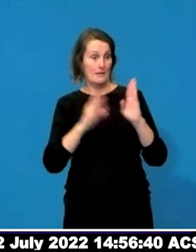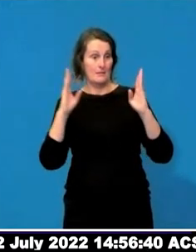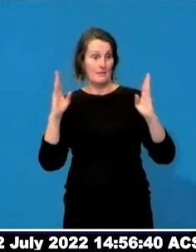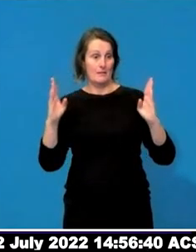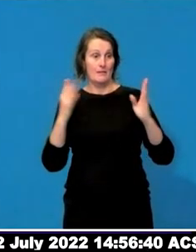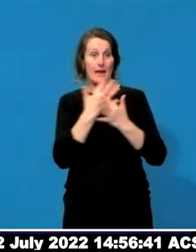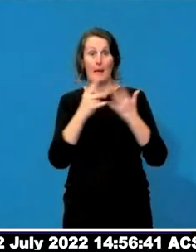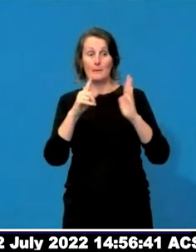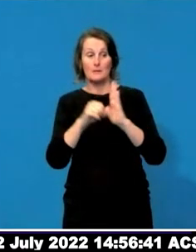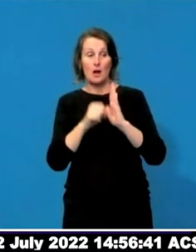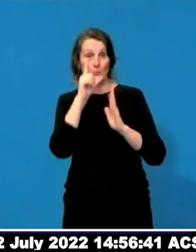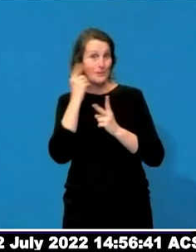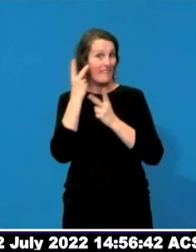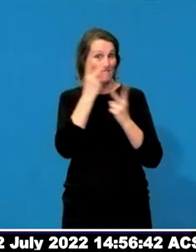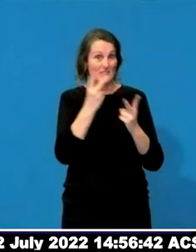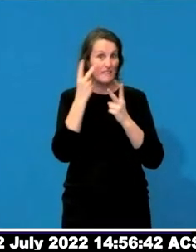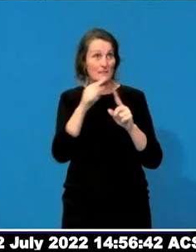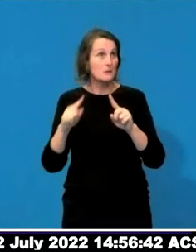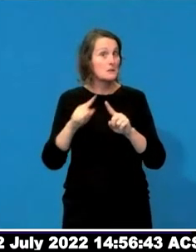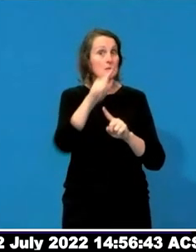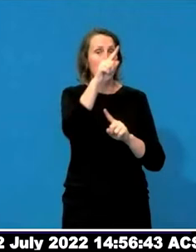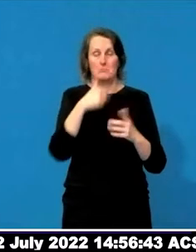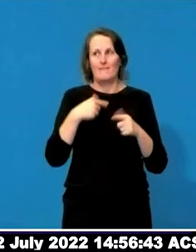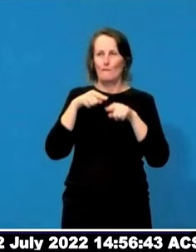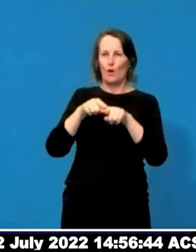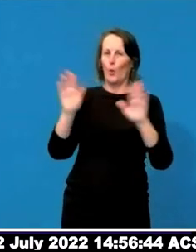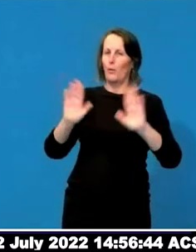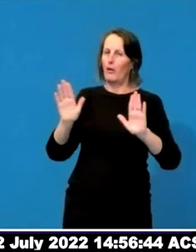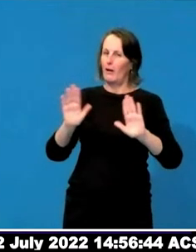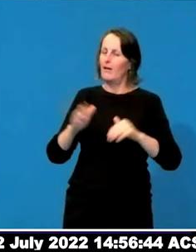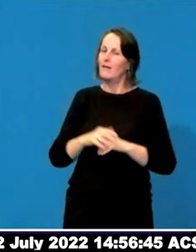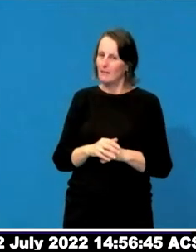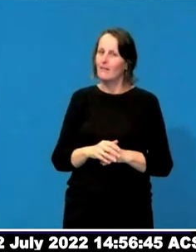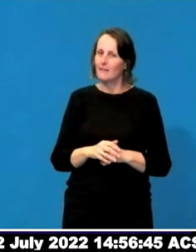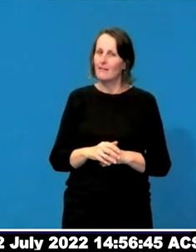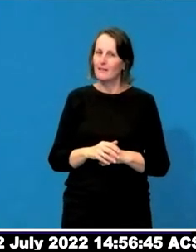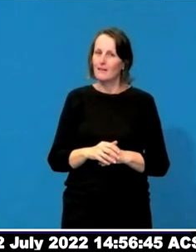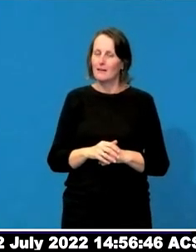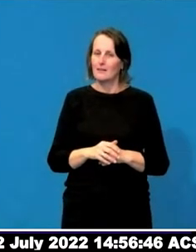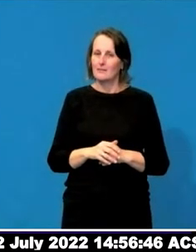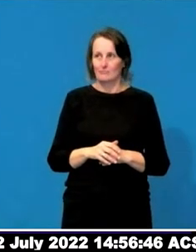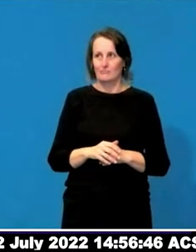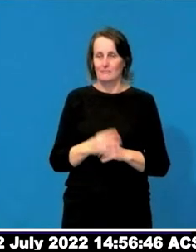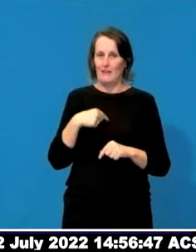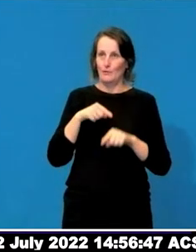As often as the weather will allow. Majority of the time, it's based on weather - wet weather season.